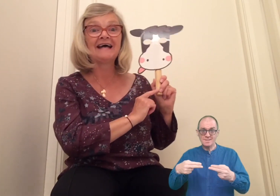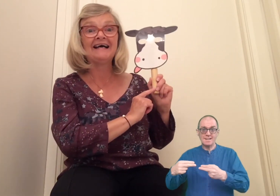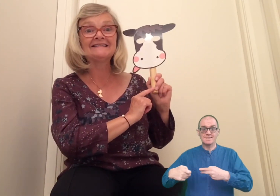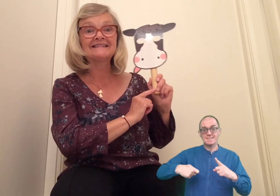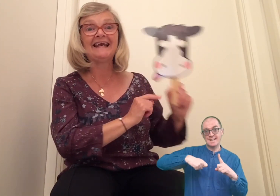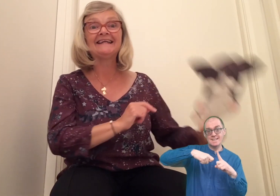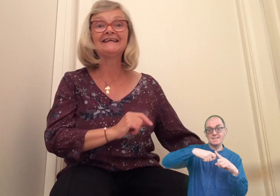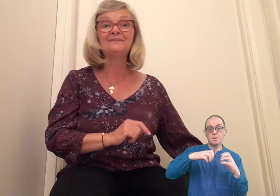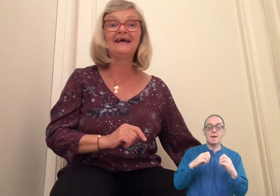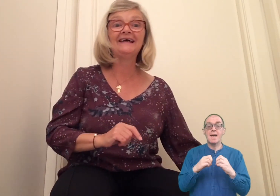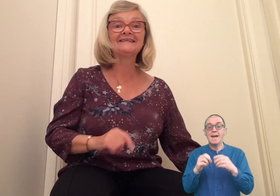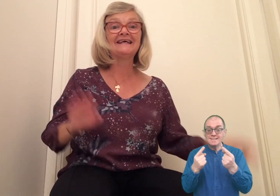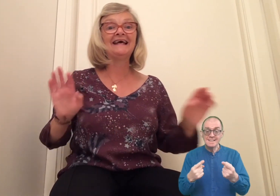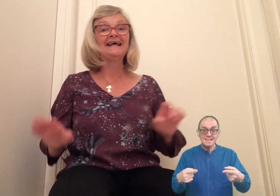Dance Katie Bairdie.